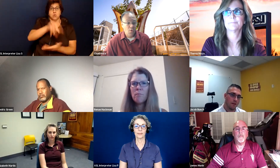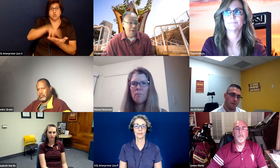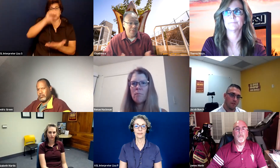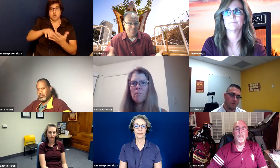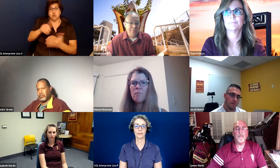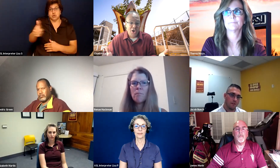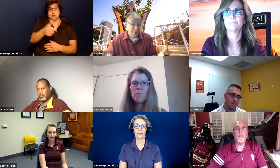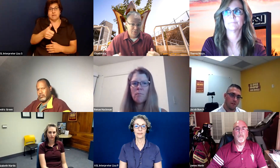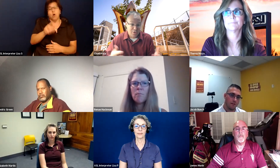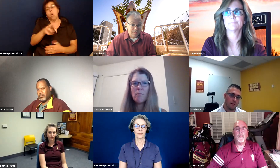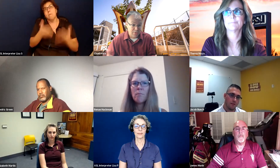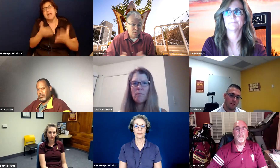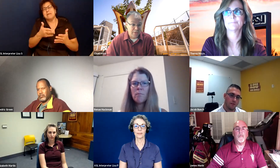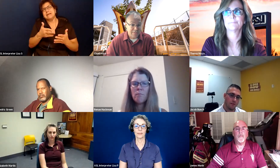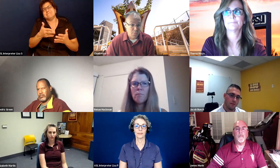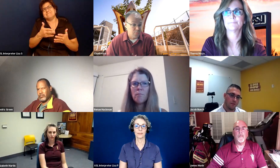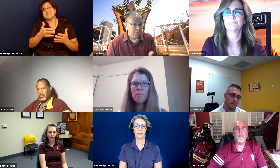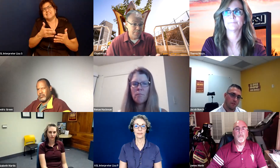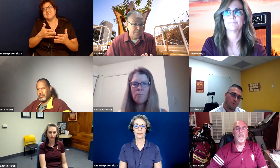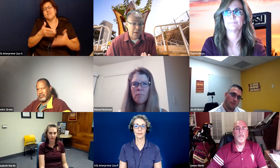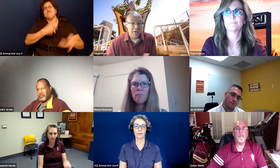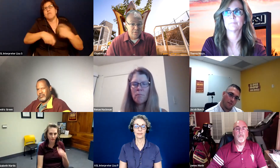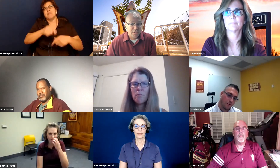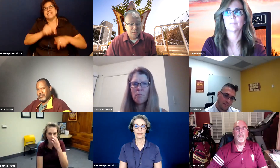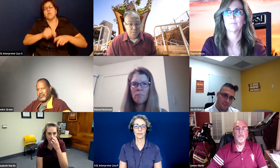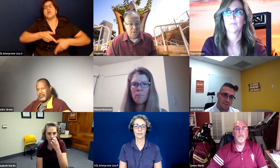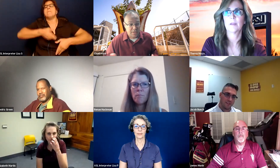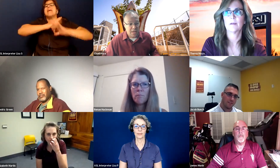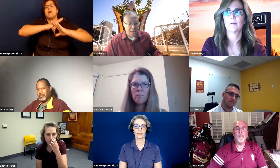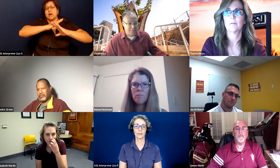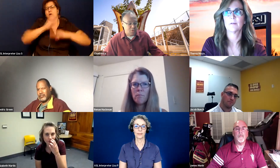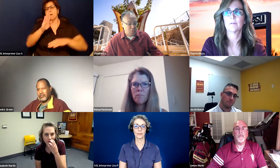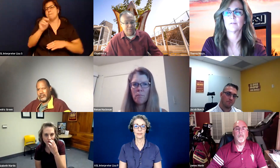Or maybe barrier you could replace that one of the biggest barriers in your experience as a student.